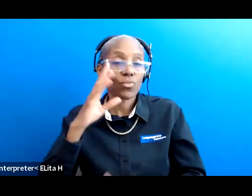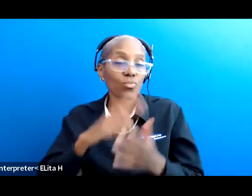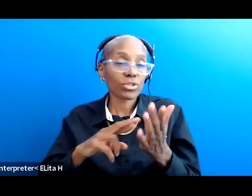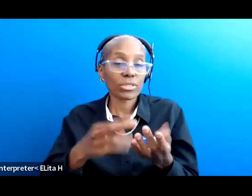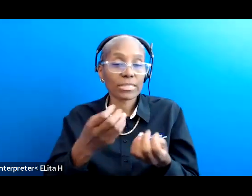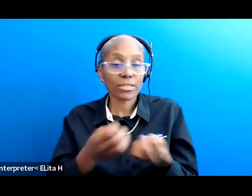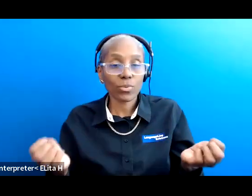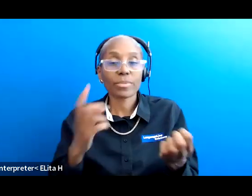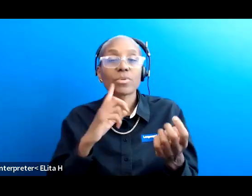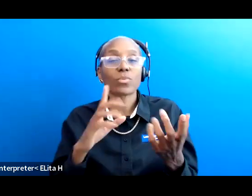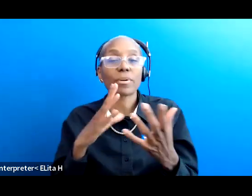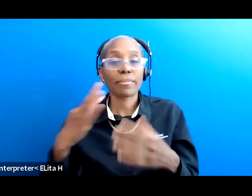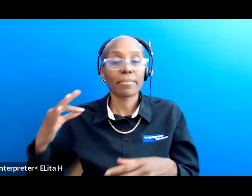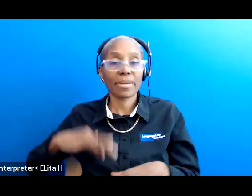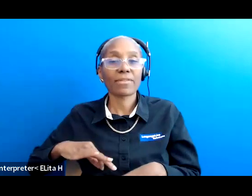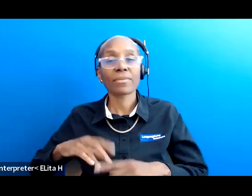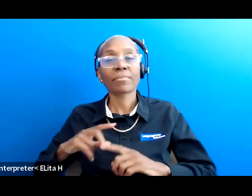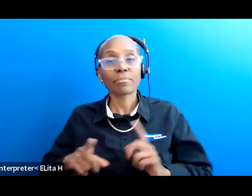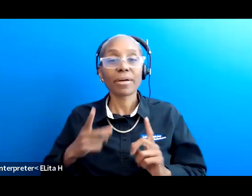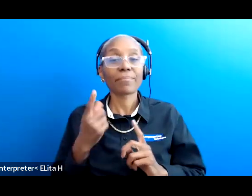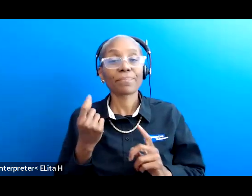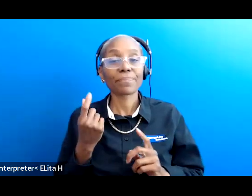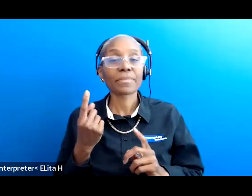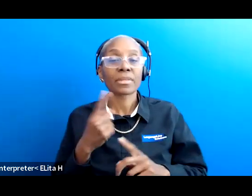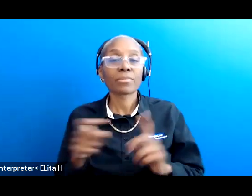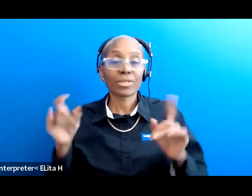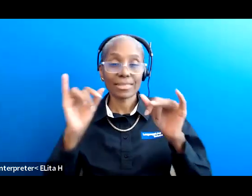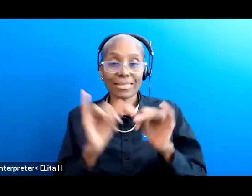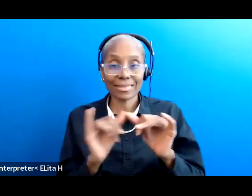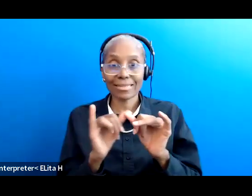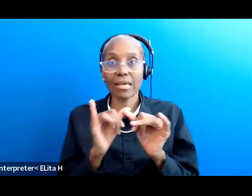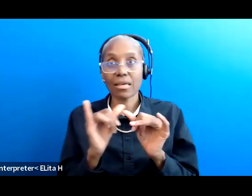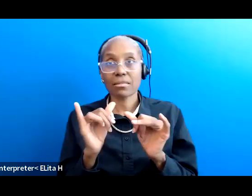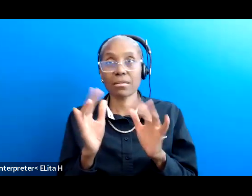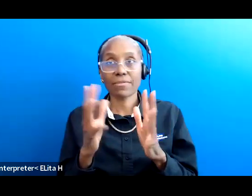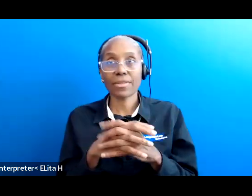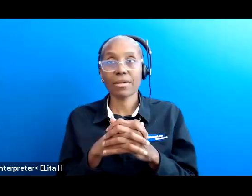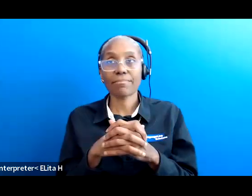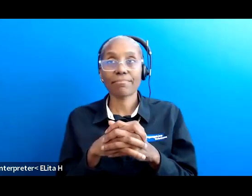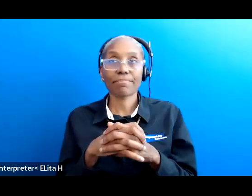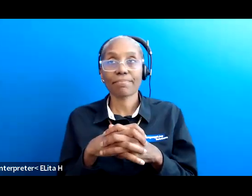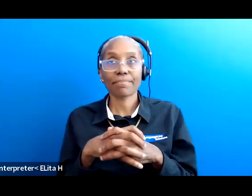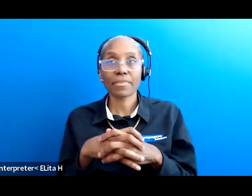is beneficial, but because of the size of the research populations and